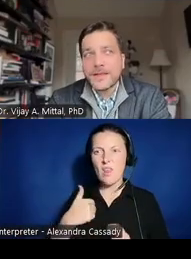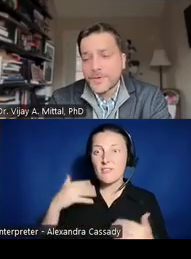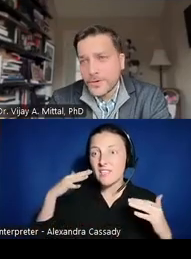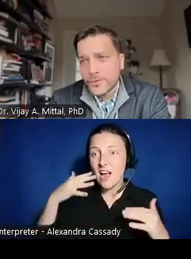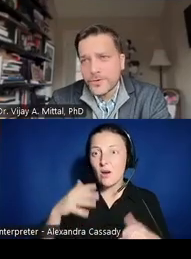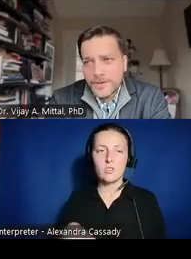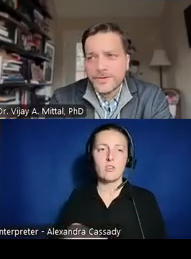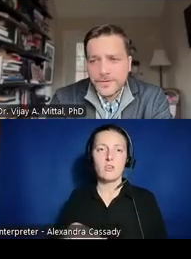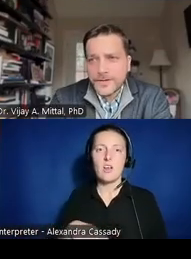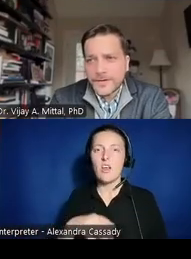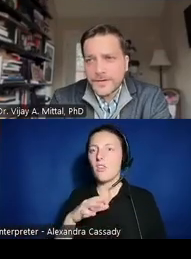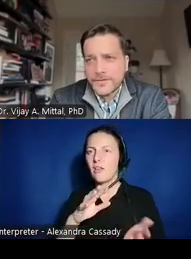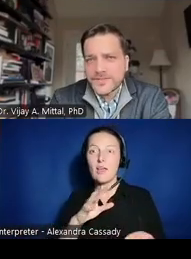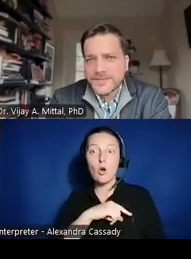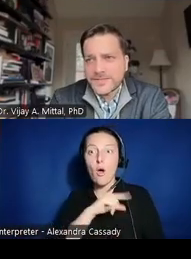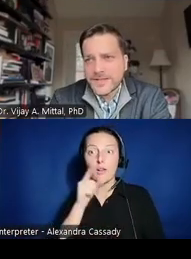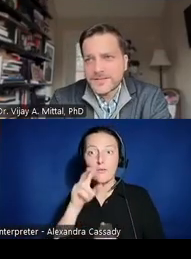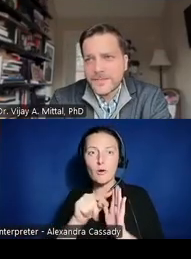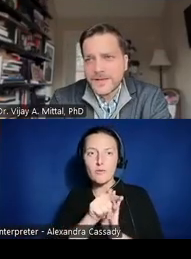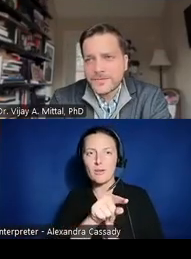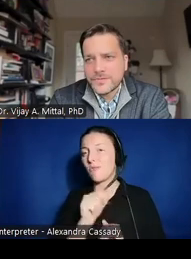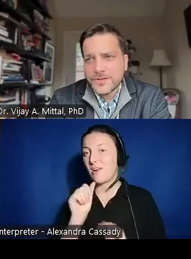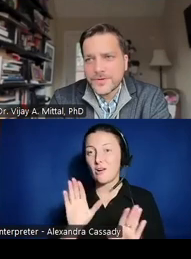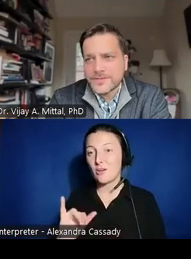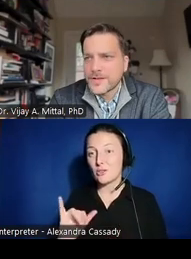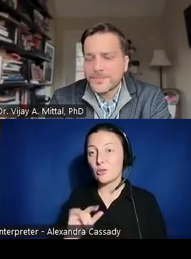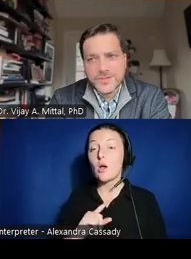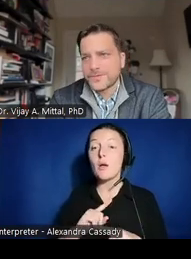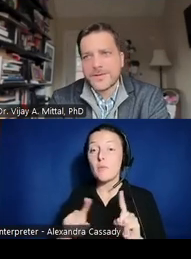think if we go earlier and earlier, those kinds of studies can make a huge difference. Occupational